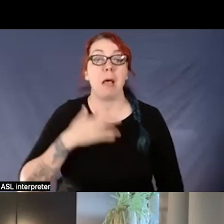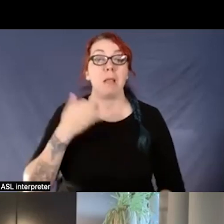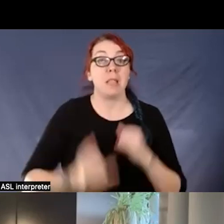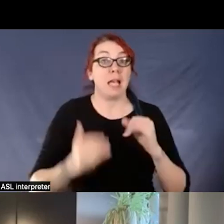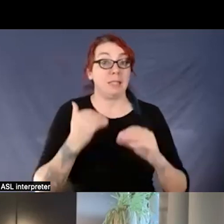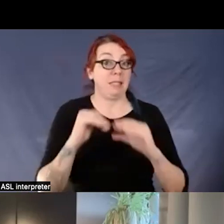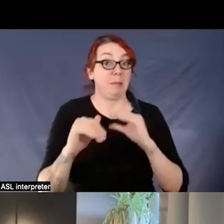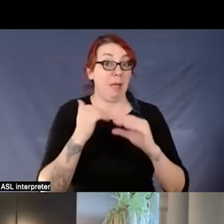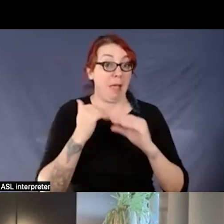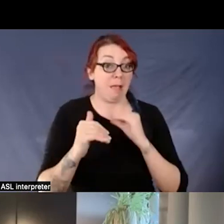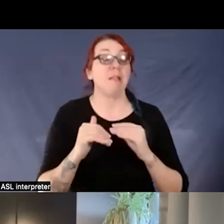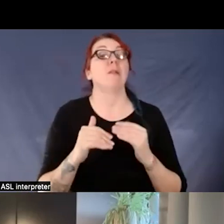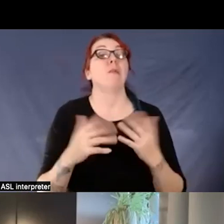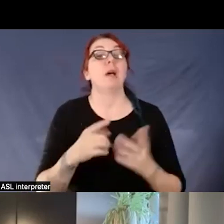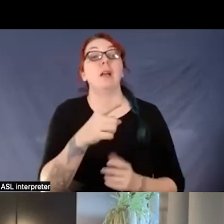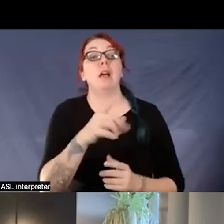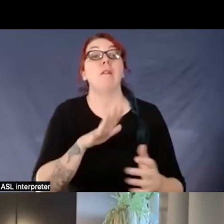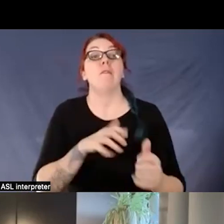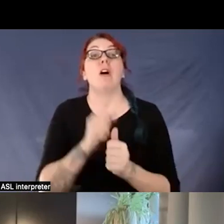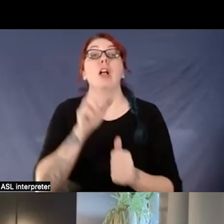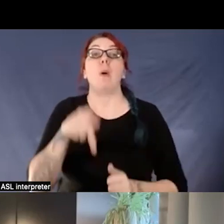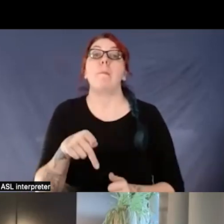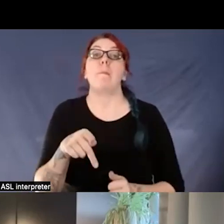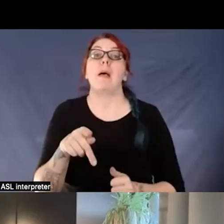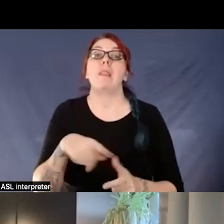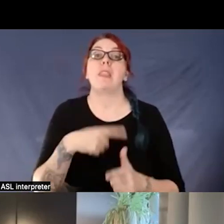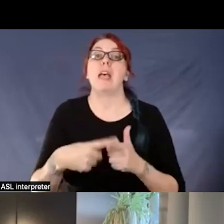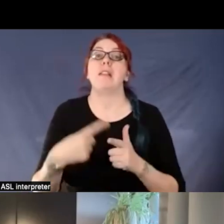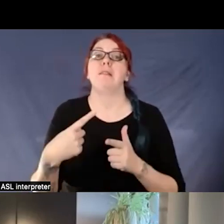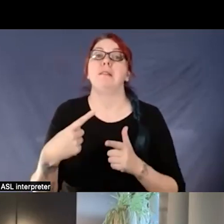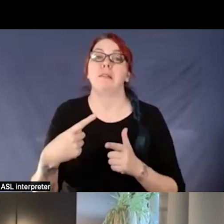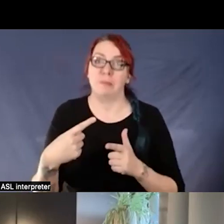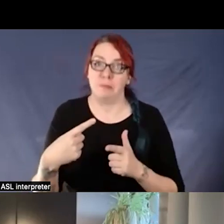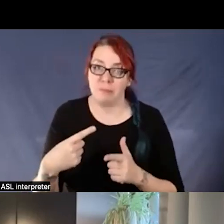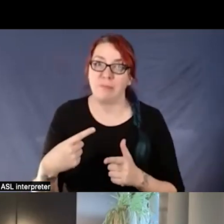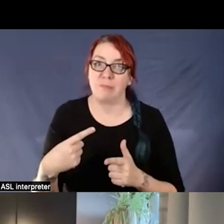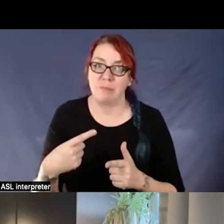Never forget to follow up on an email with FollowUpThen. This will send a reminder in the